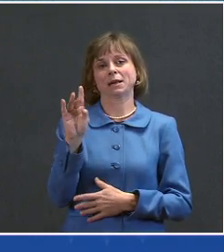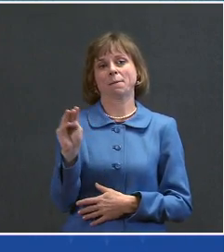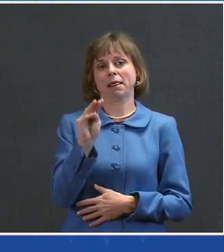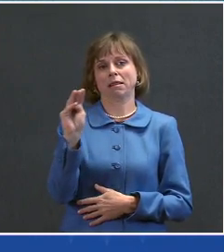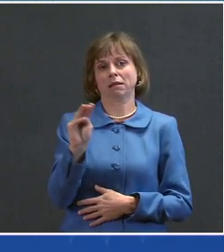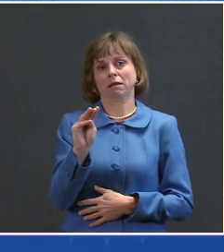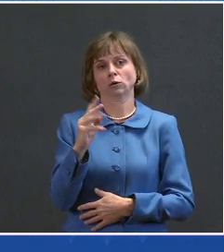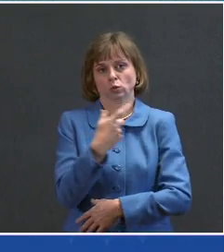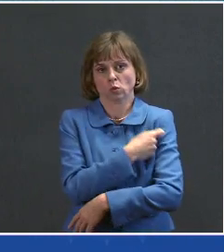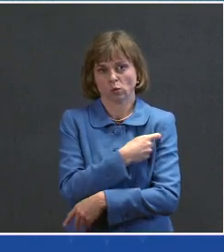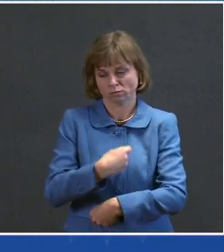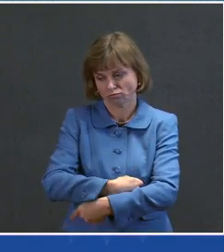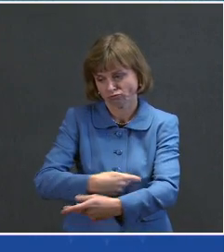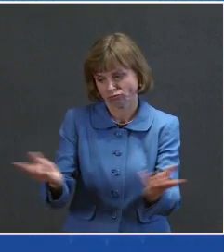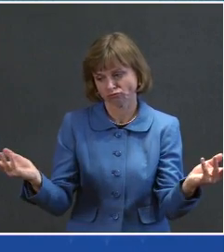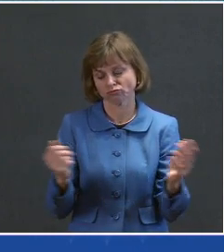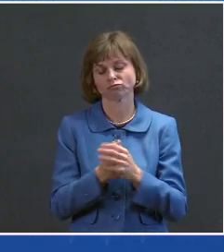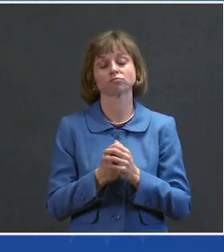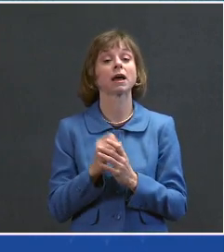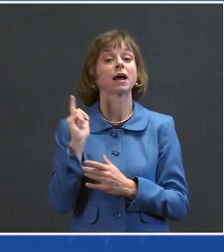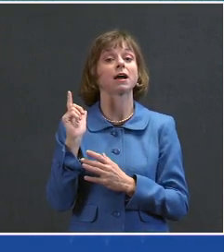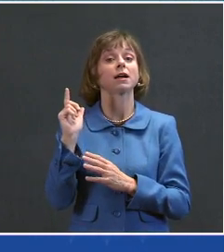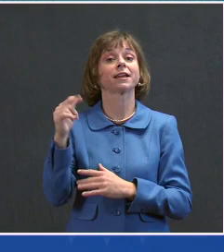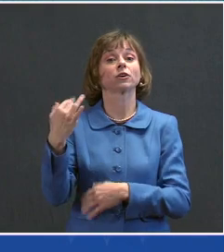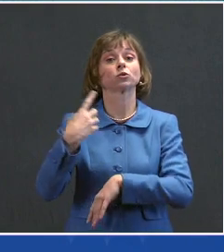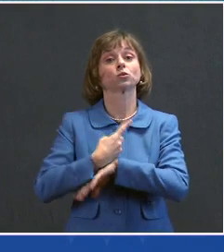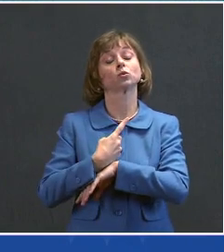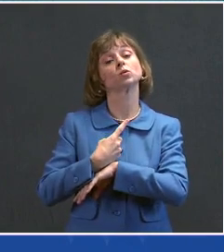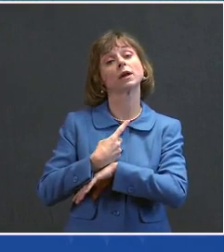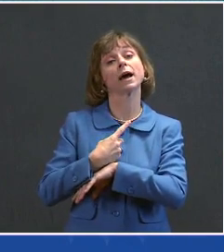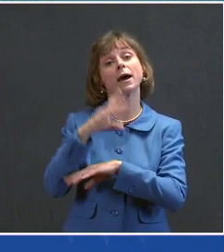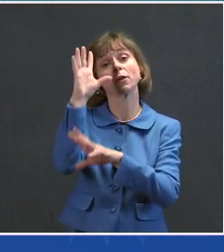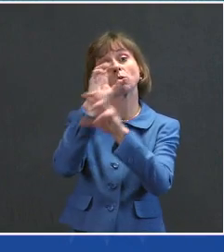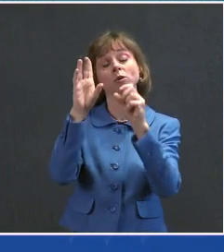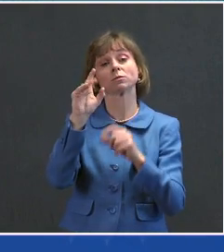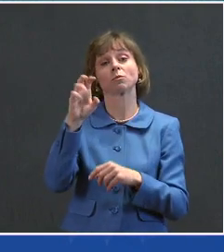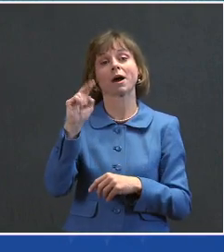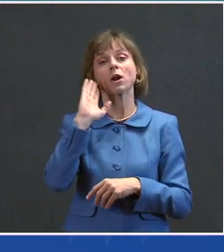Later today, President Biden will deliver remarks on the status of our COVID-19 response,